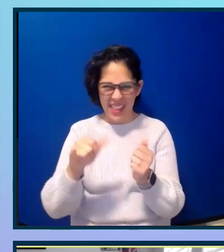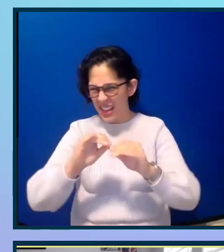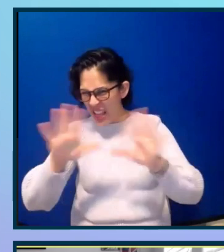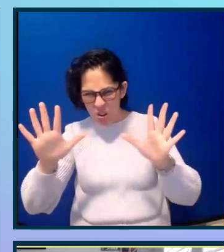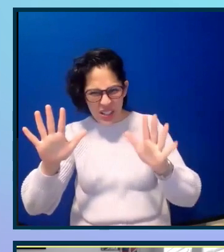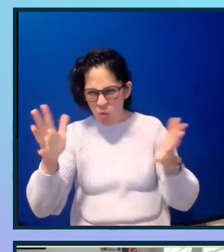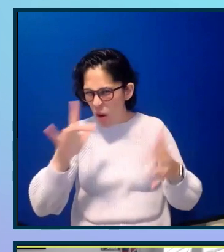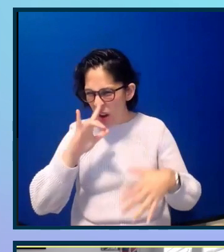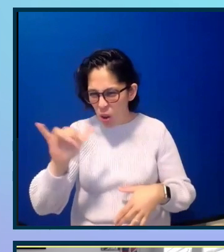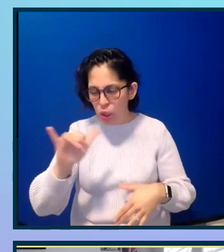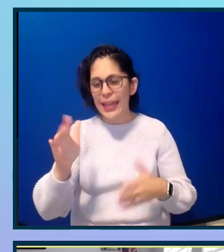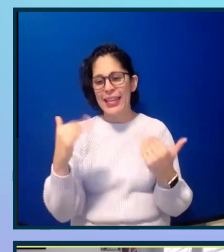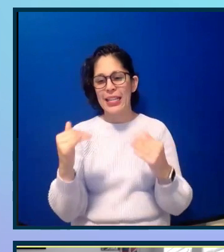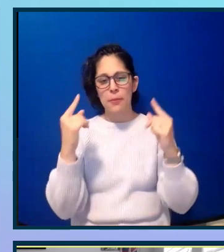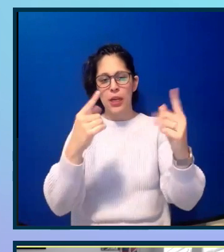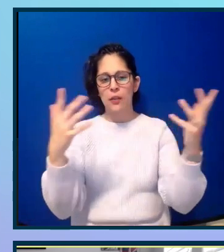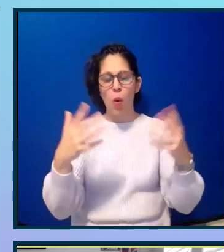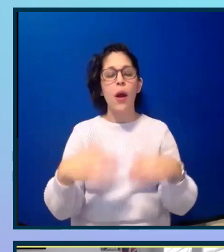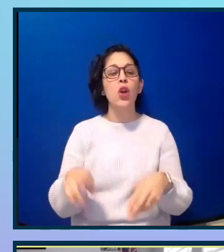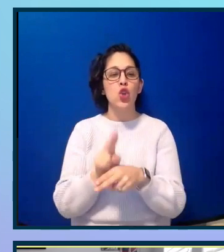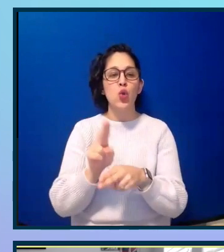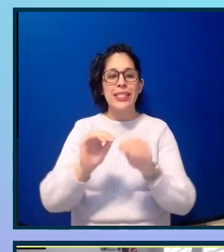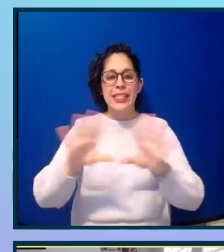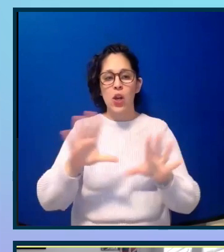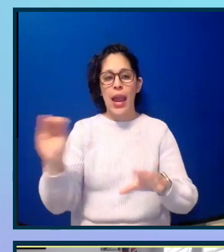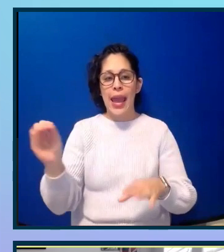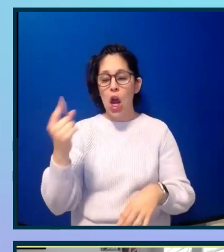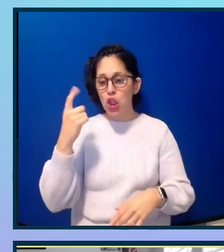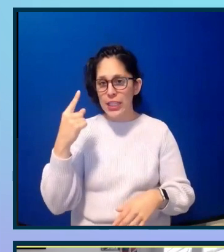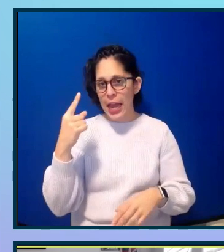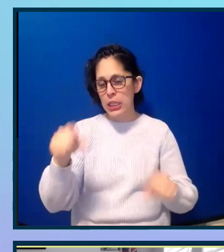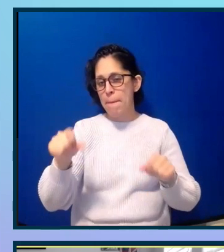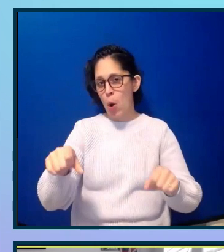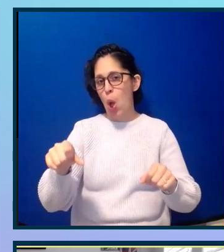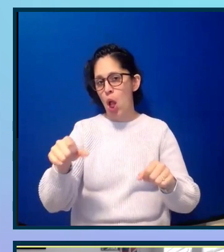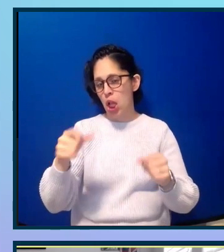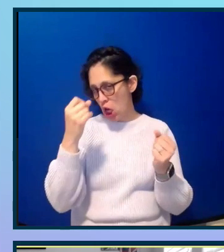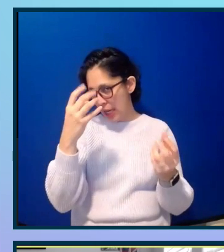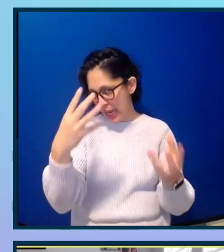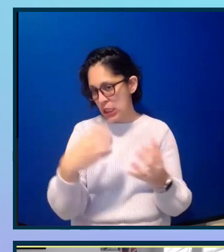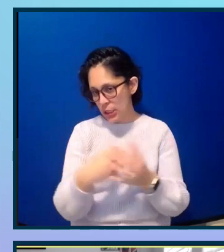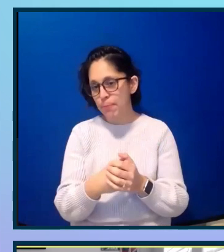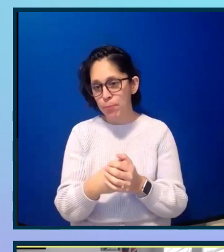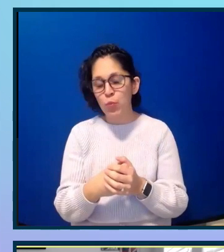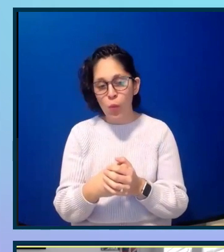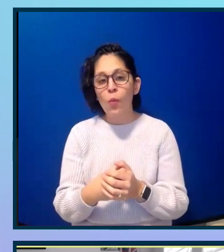our next objective is use clear and understandable content. And why is this a difficult one?